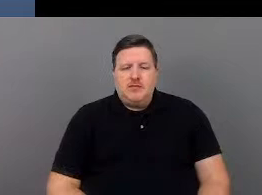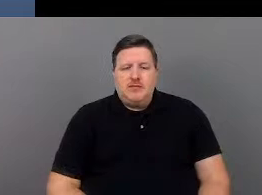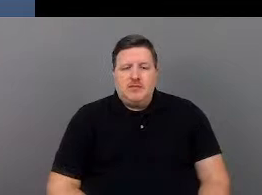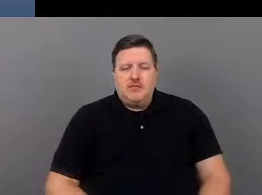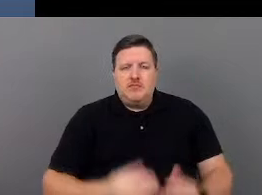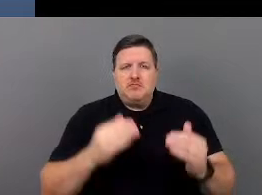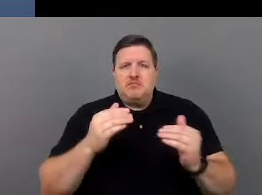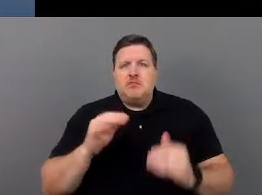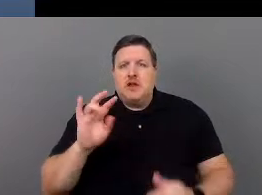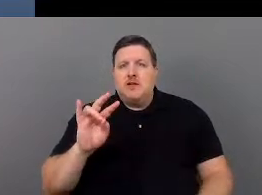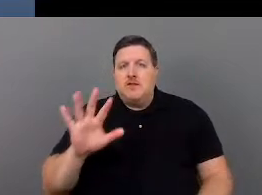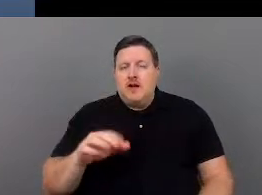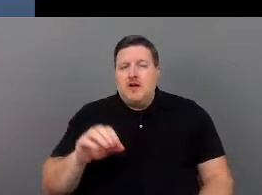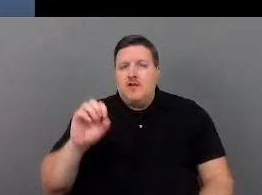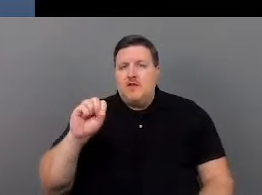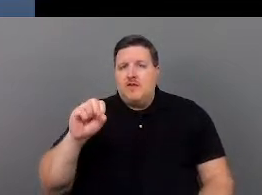≫ HI, I'M SHAWNA. I LIVE IN WARD 9.